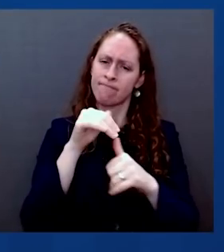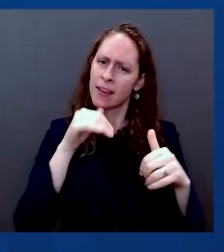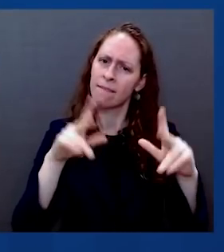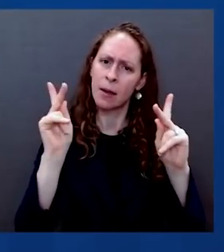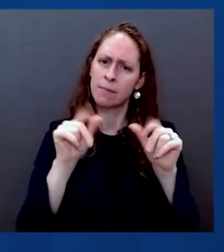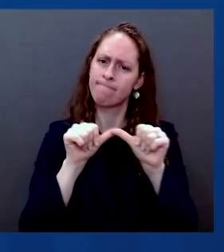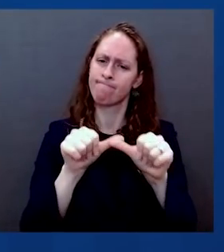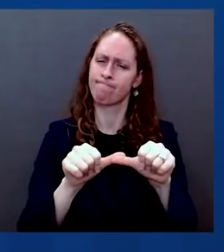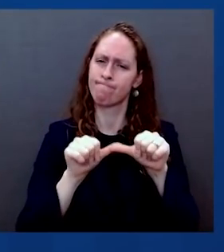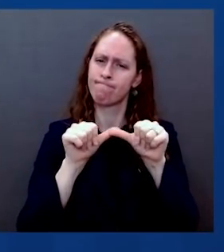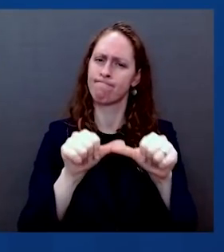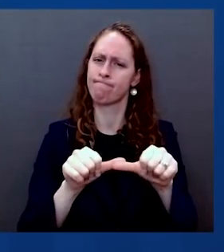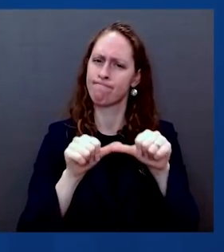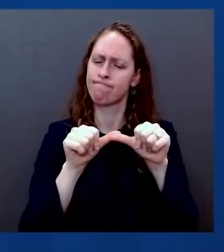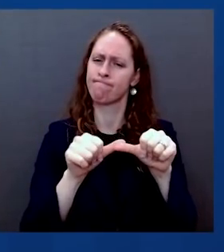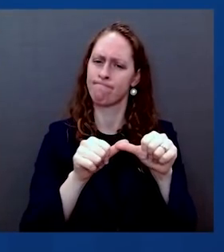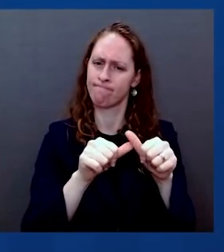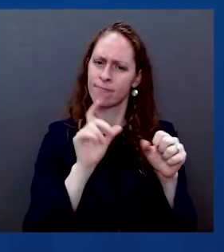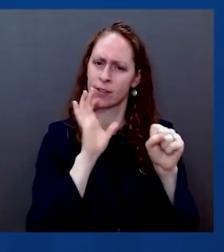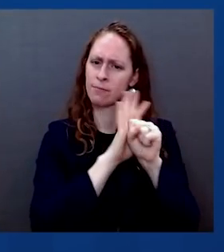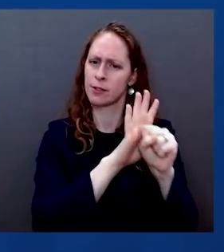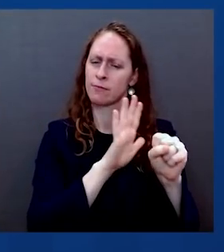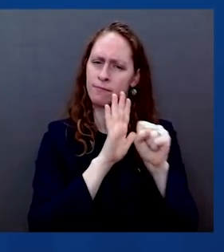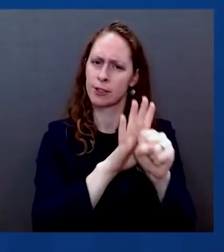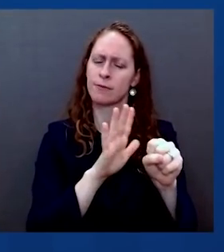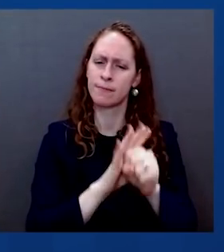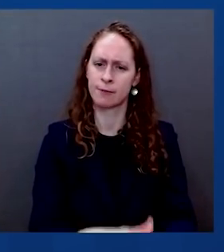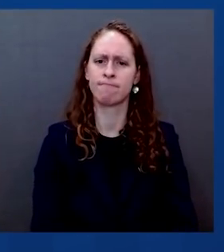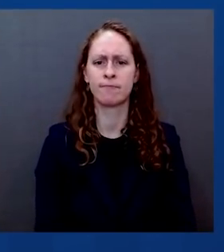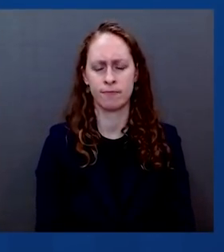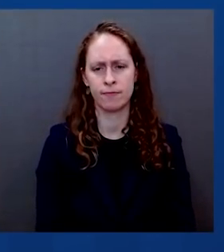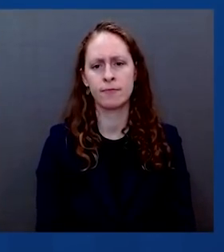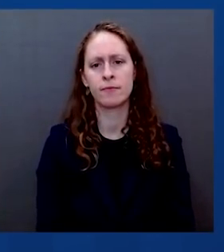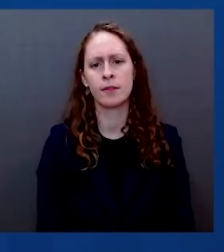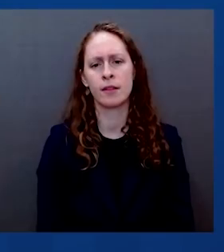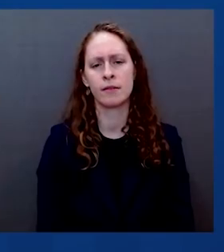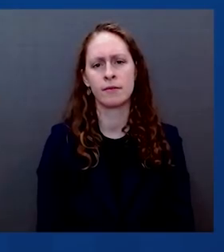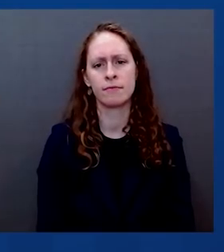those in particular that the American people sent to the United States Senate.